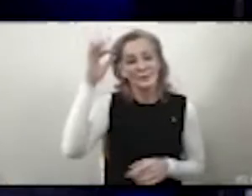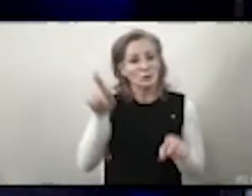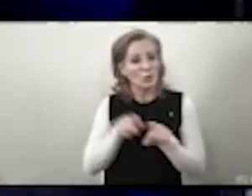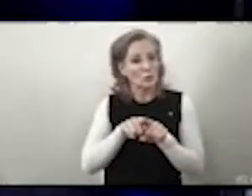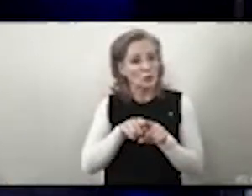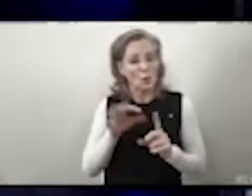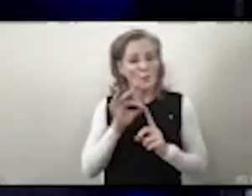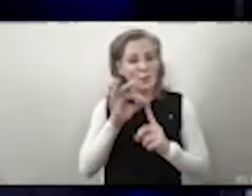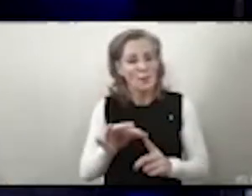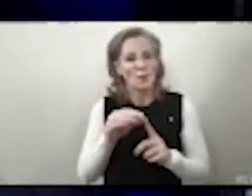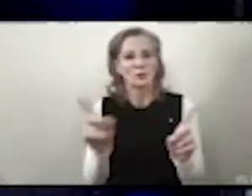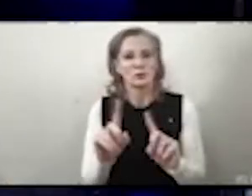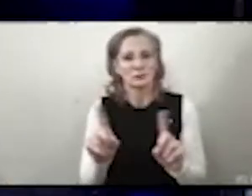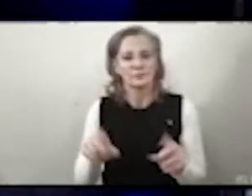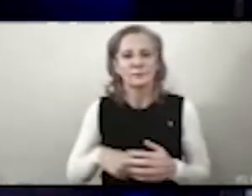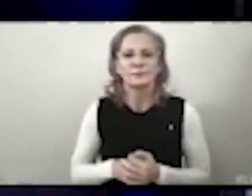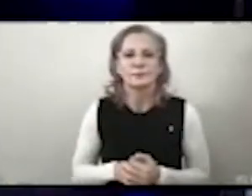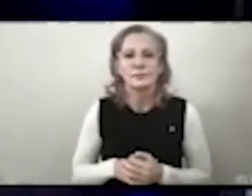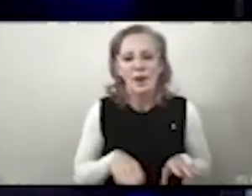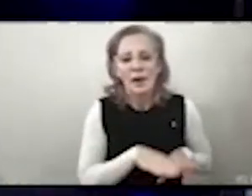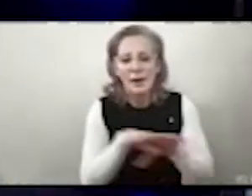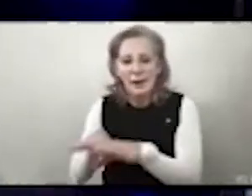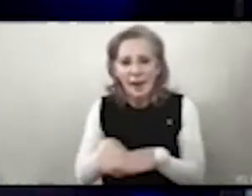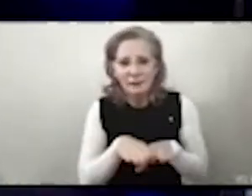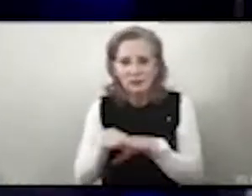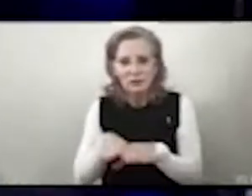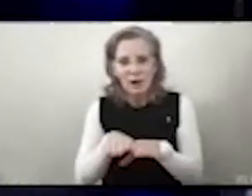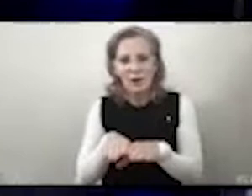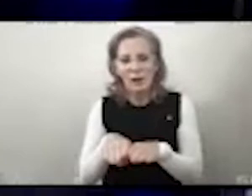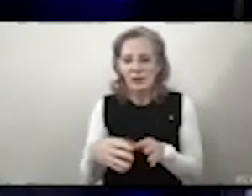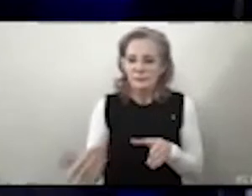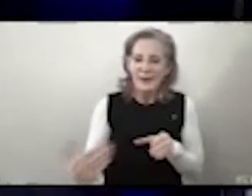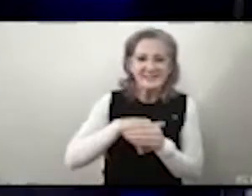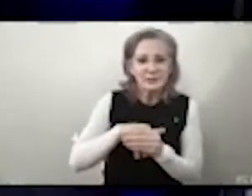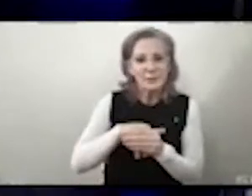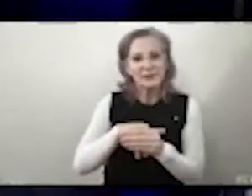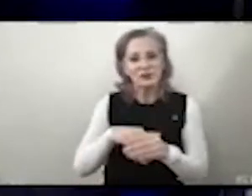centre or program, to work across government and its agencies, as well as